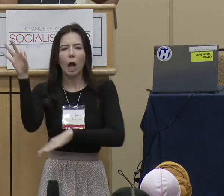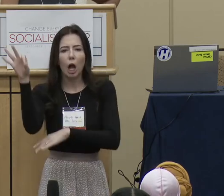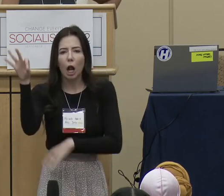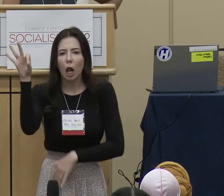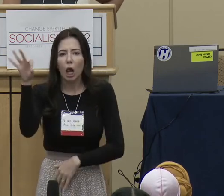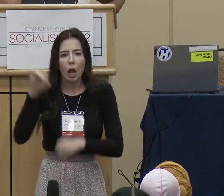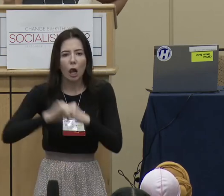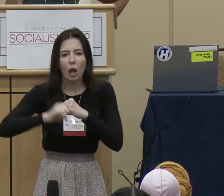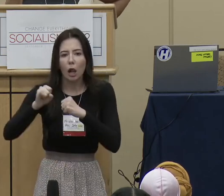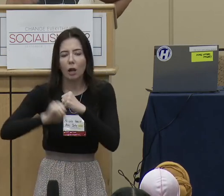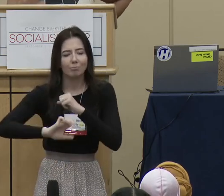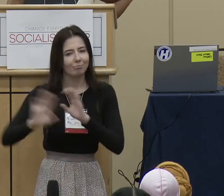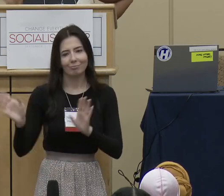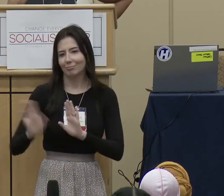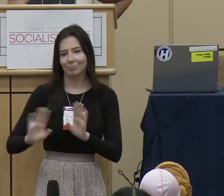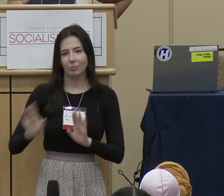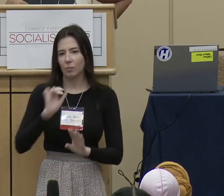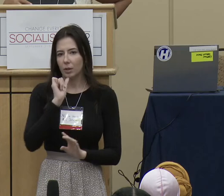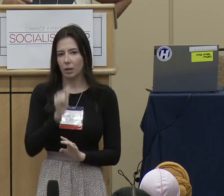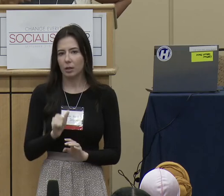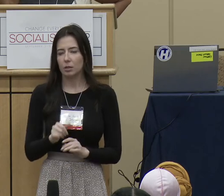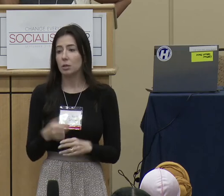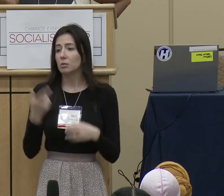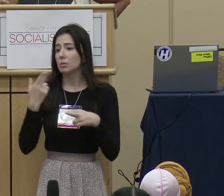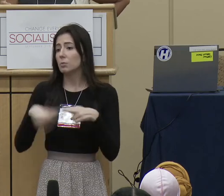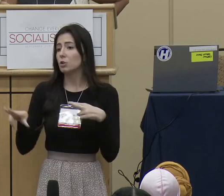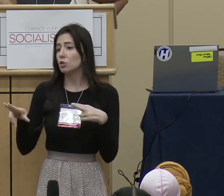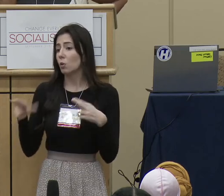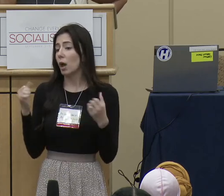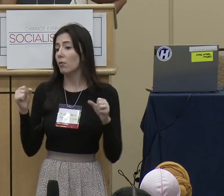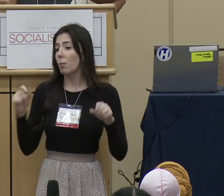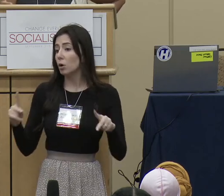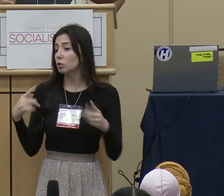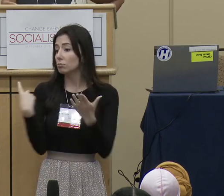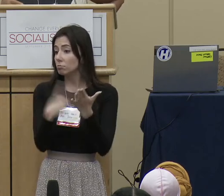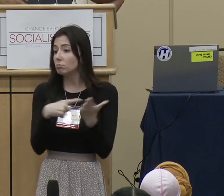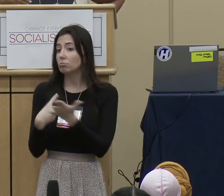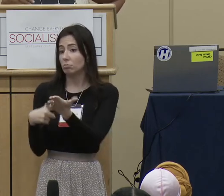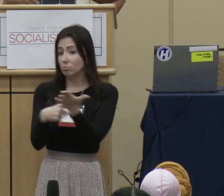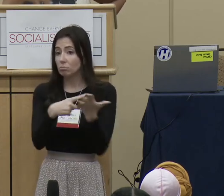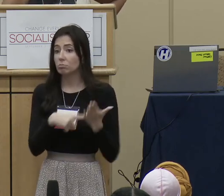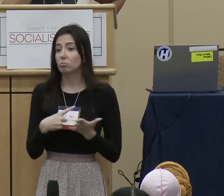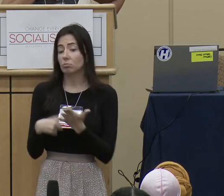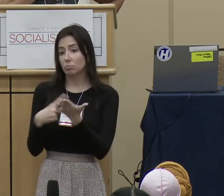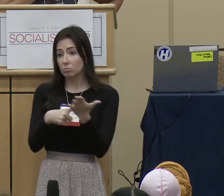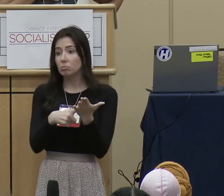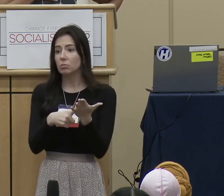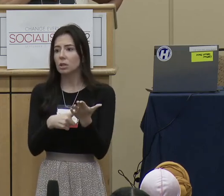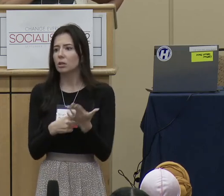lot to talk about, but I'm not -- you know , preachers and professors can ramble on and on. I'm going to keep it fairly